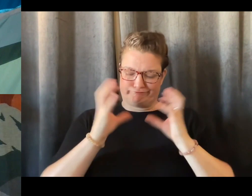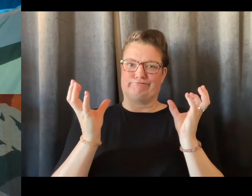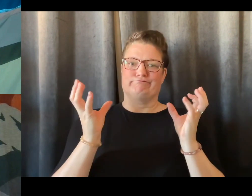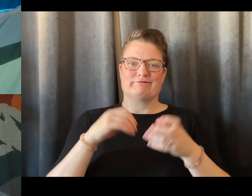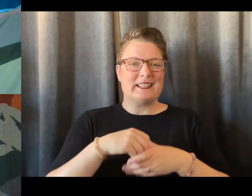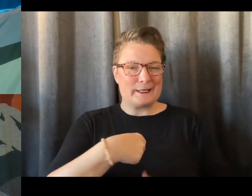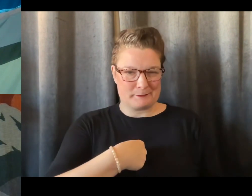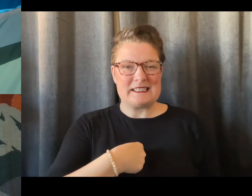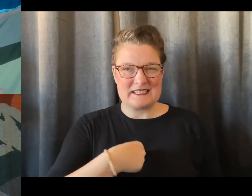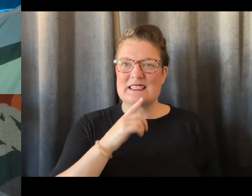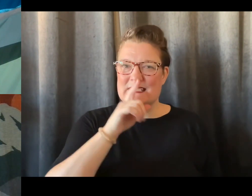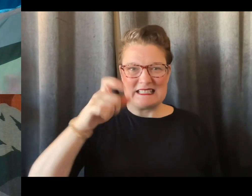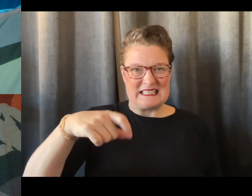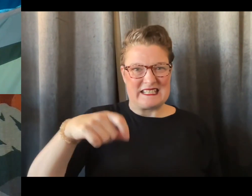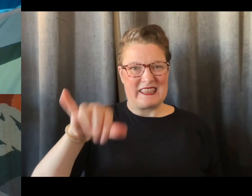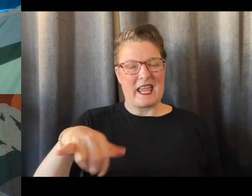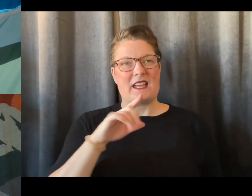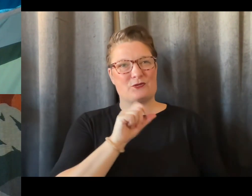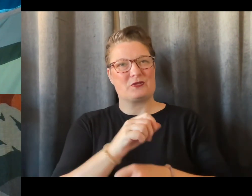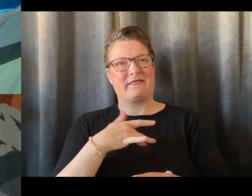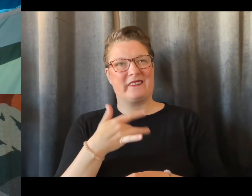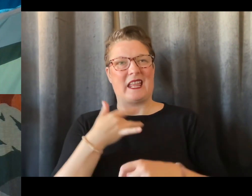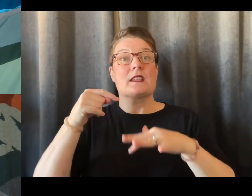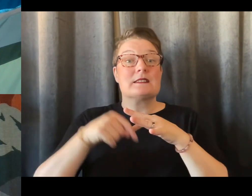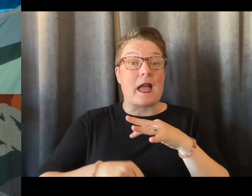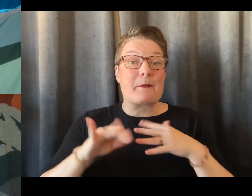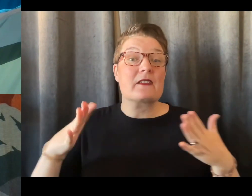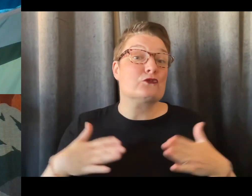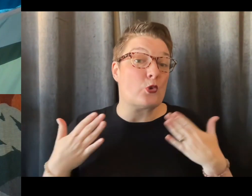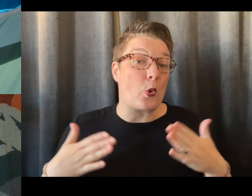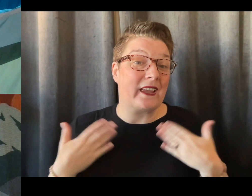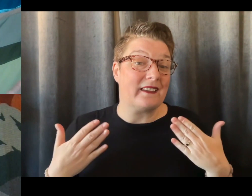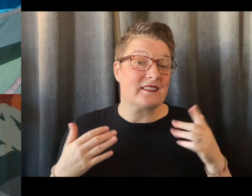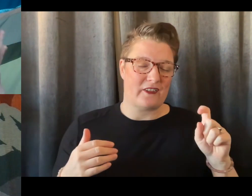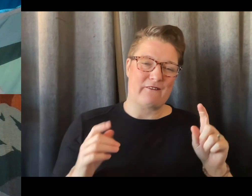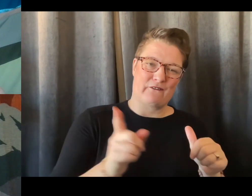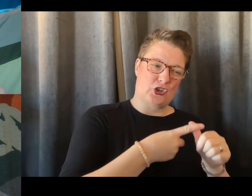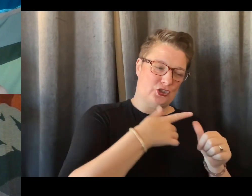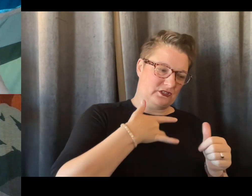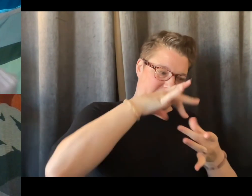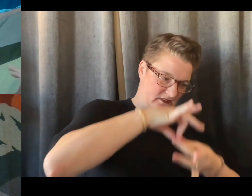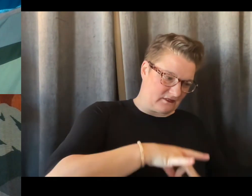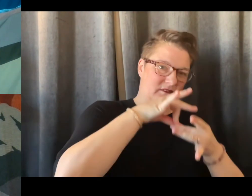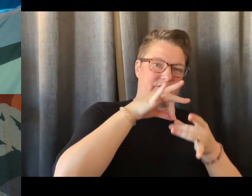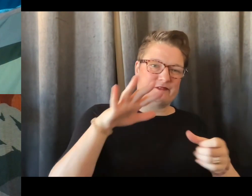to feel the depth of joy that life has to offer. So having that mythology with the Messiah will come that day.